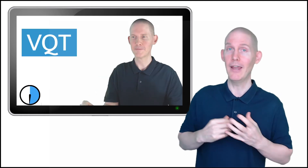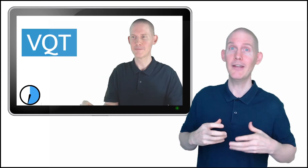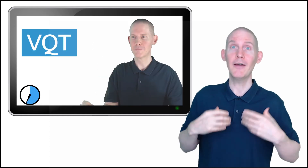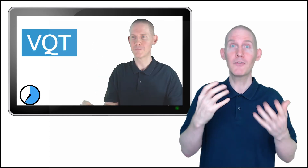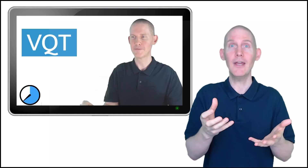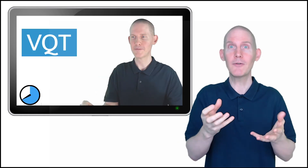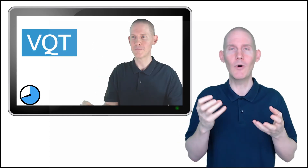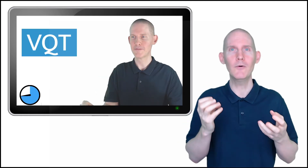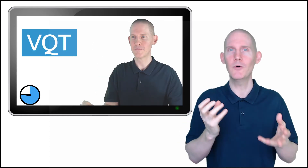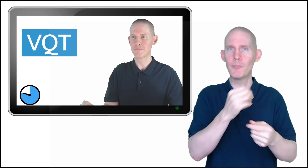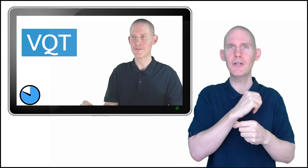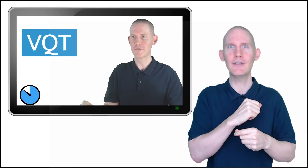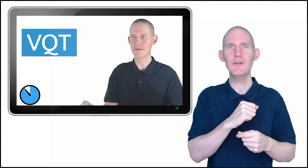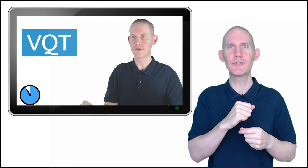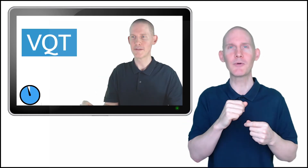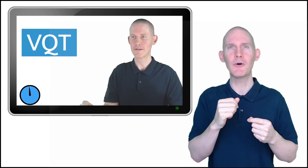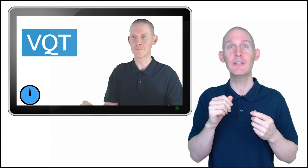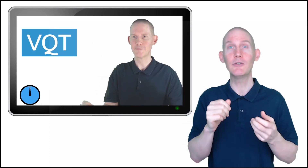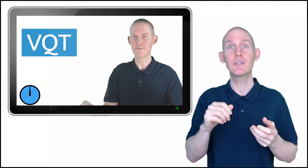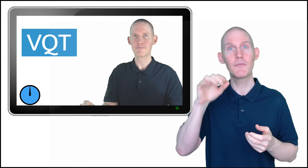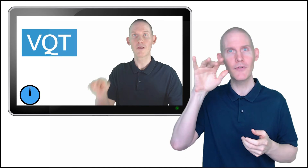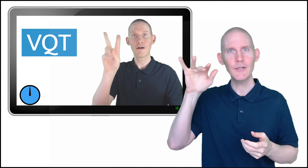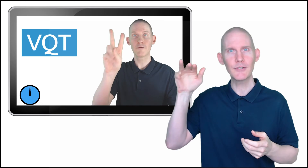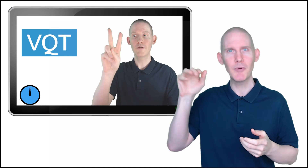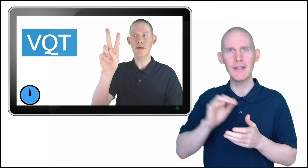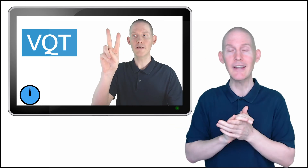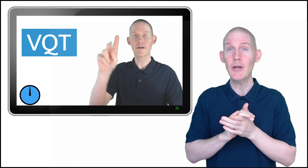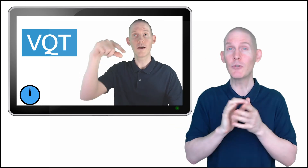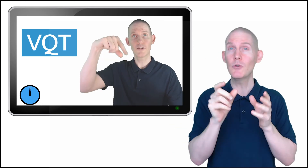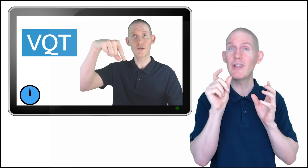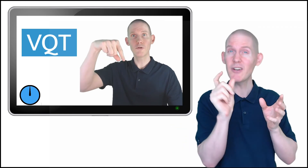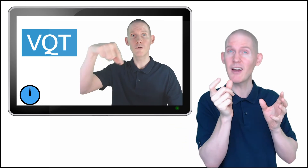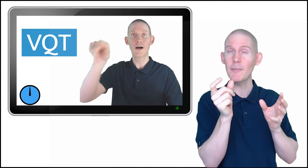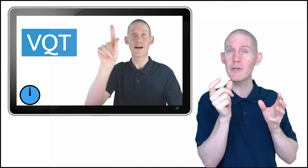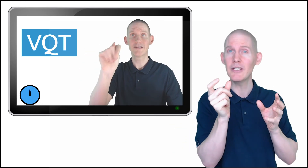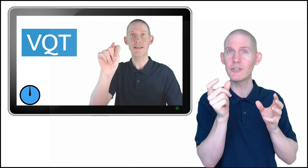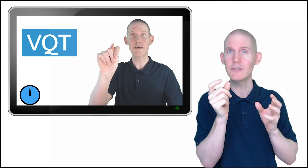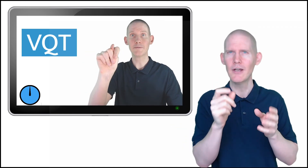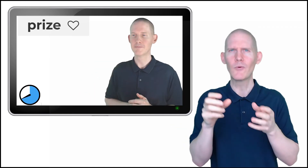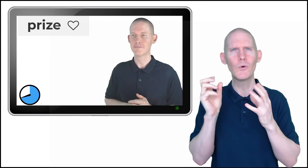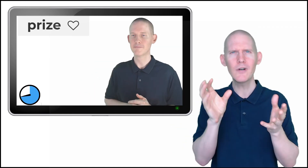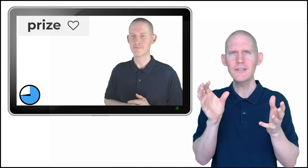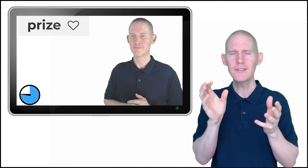And after that, well, we'll put it to use. We're going to do some fingerspelling. We'll do letter combinations. Words.